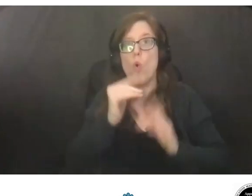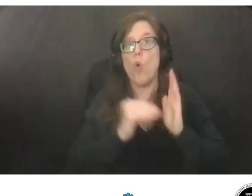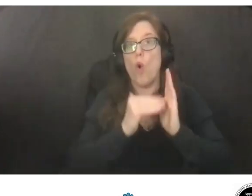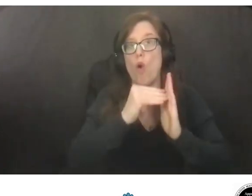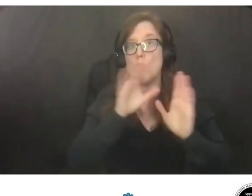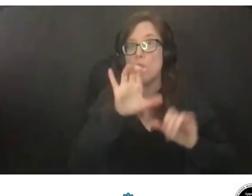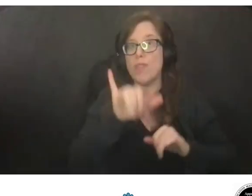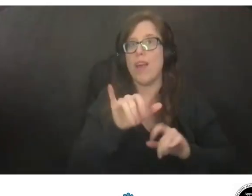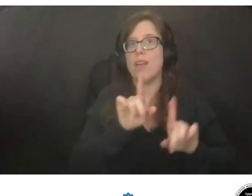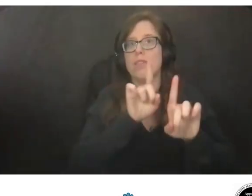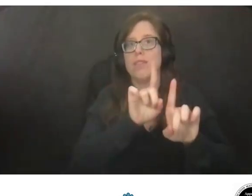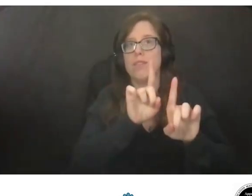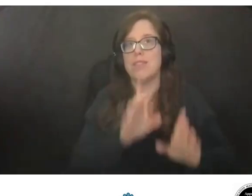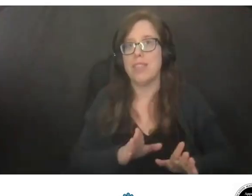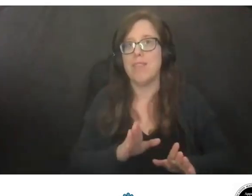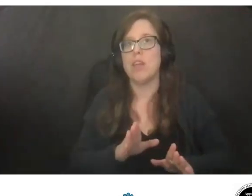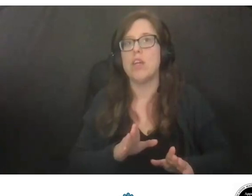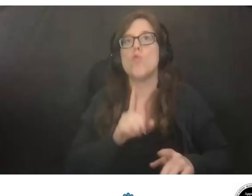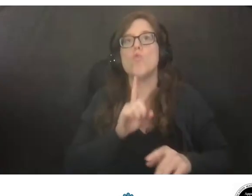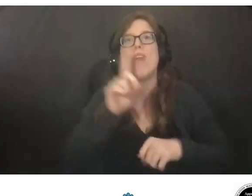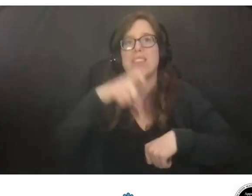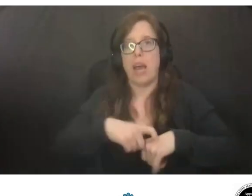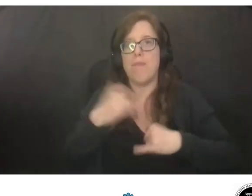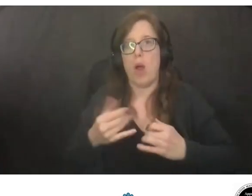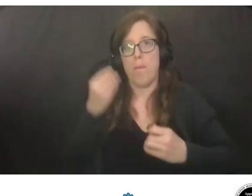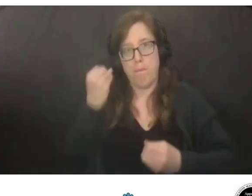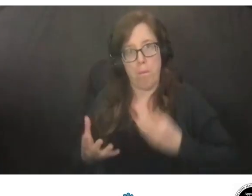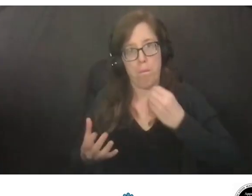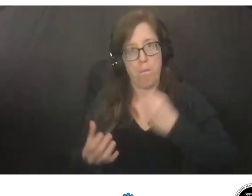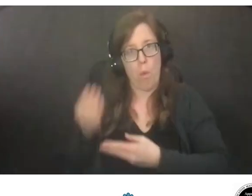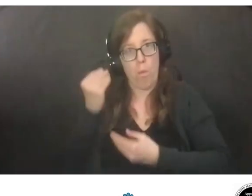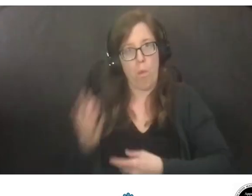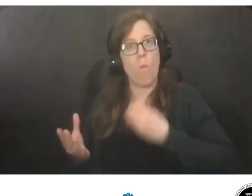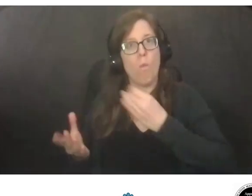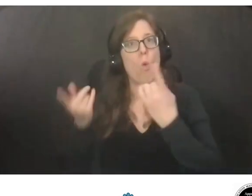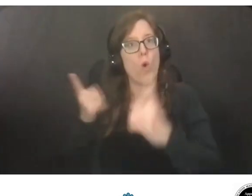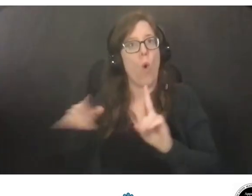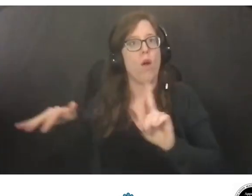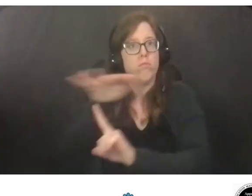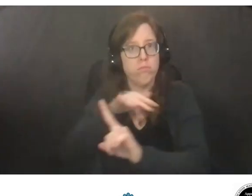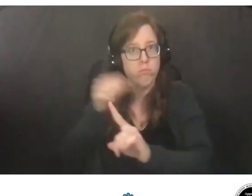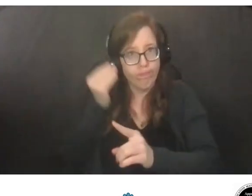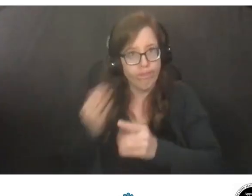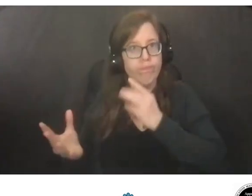who is providing that in real time, so that they can follow what's going on